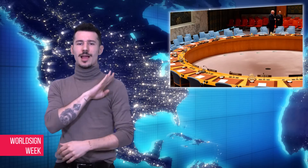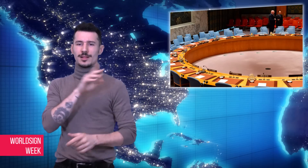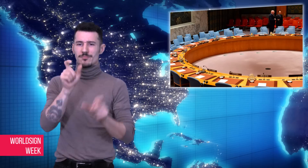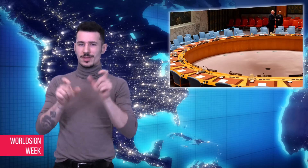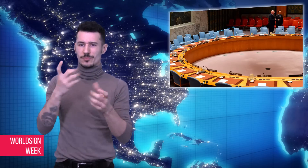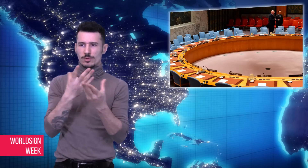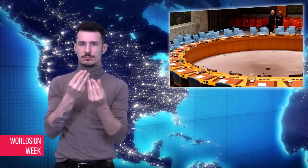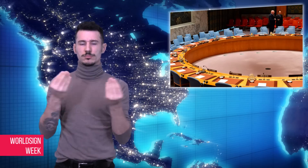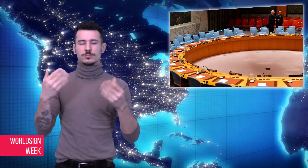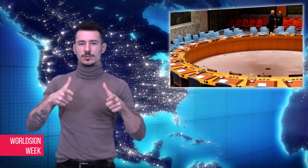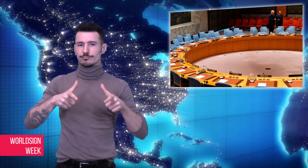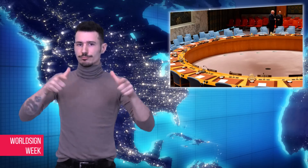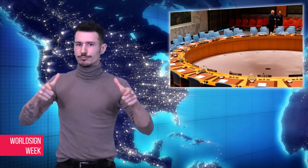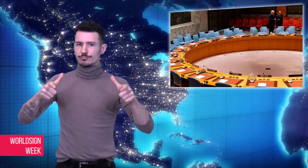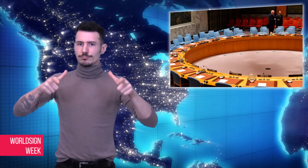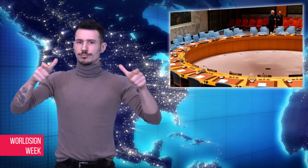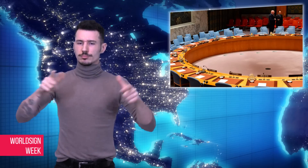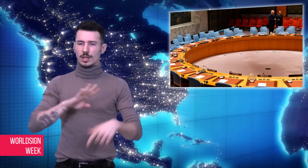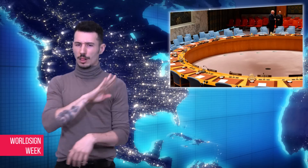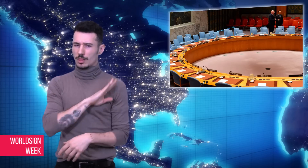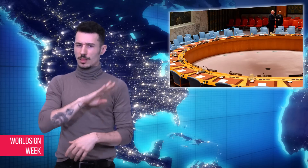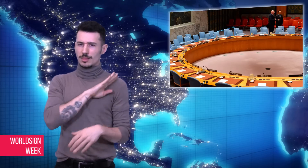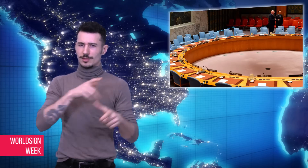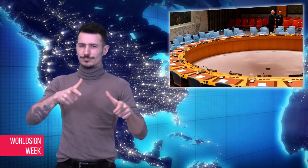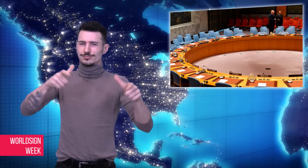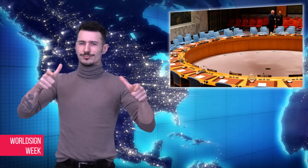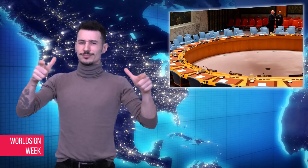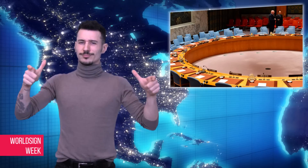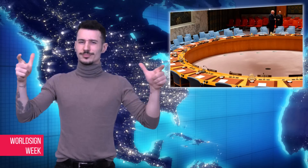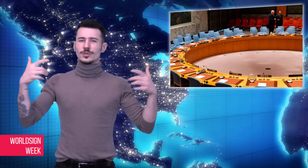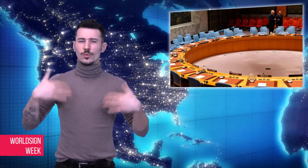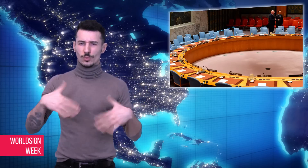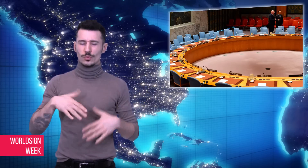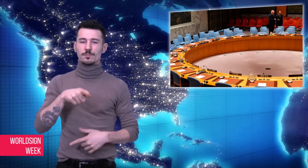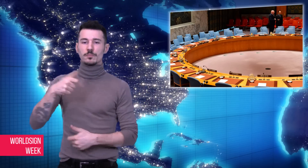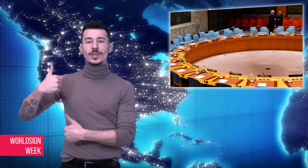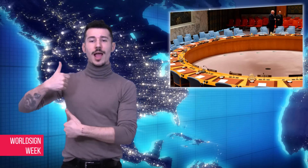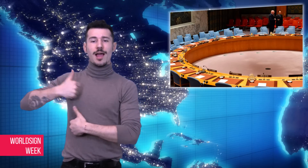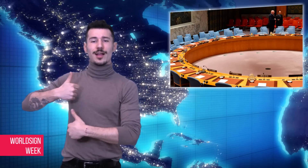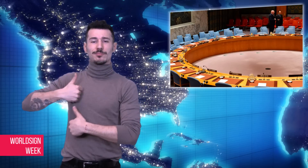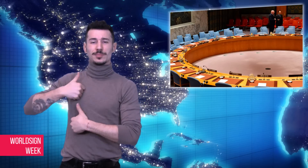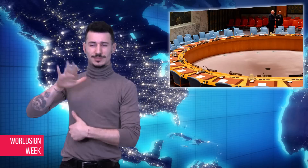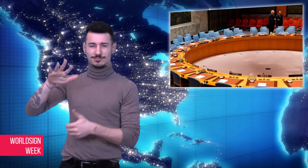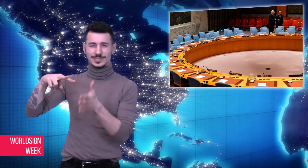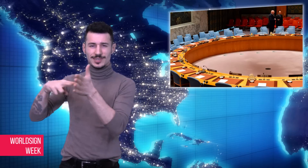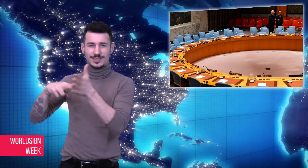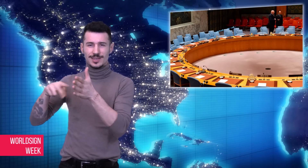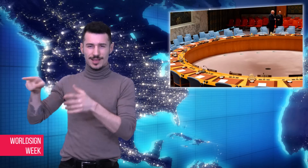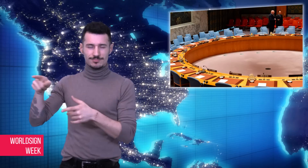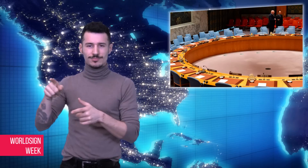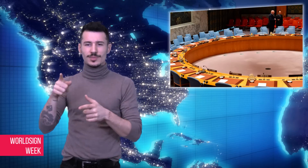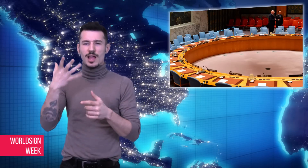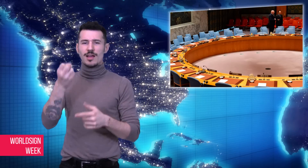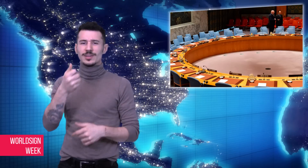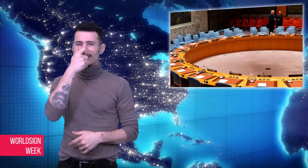bloodshed. The UN secretary-general urged